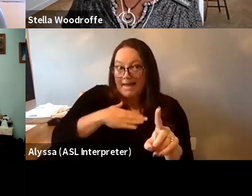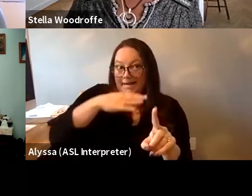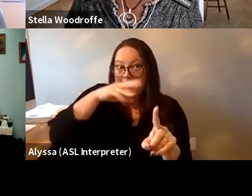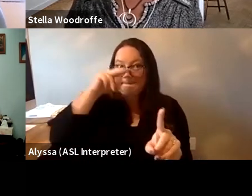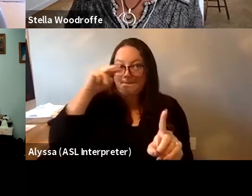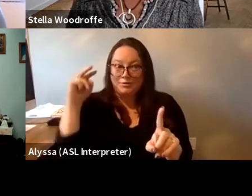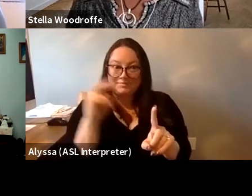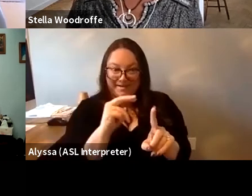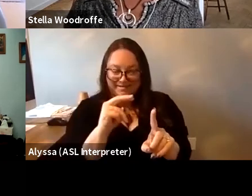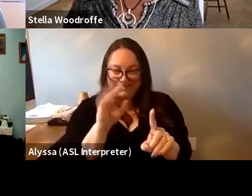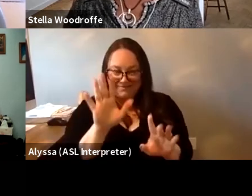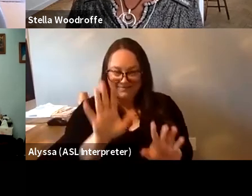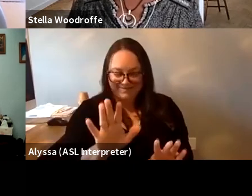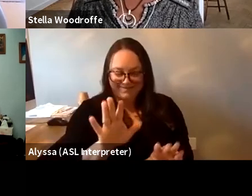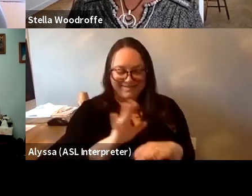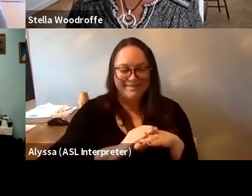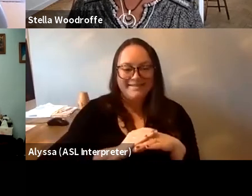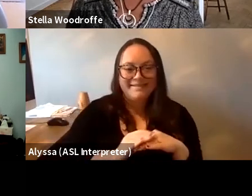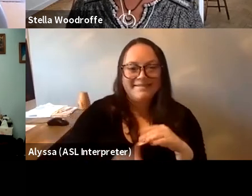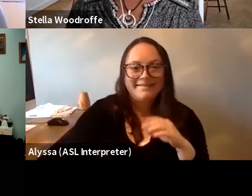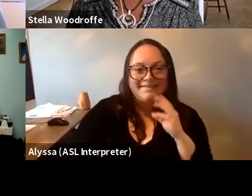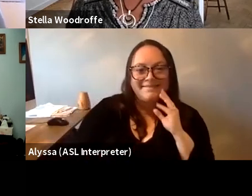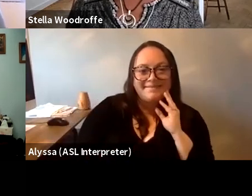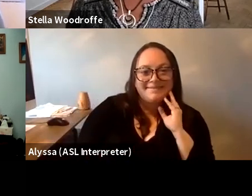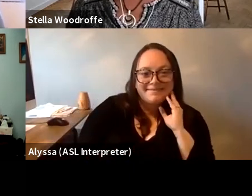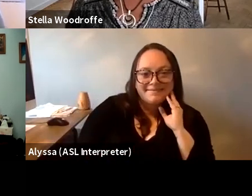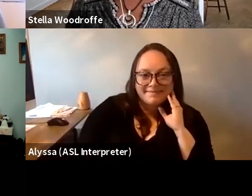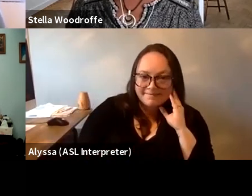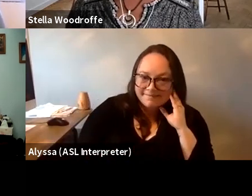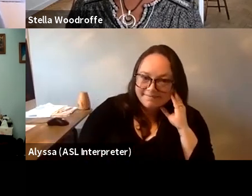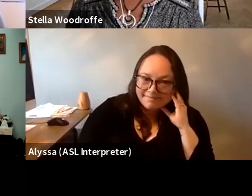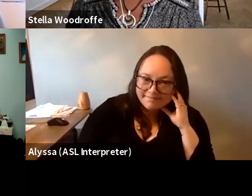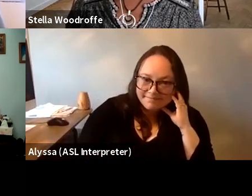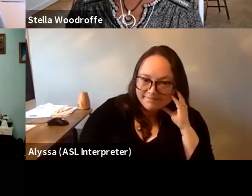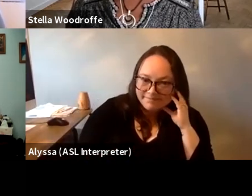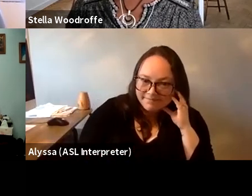days, but one of the things from our children aside from home,